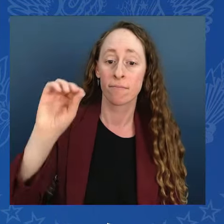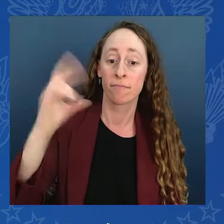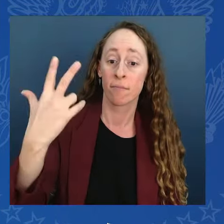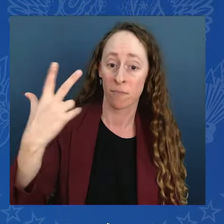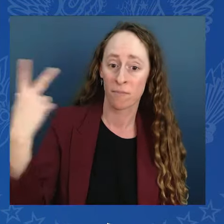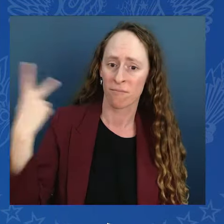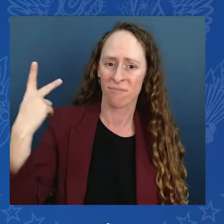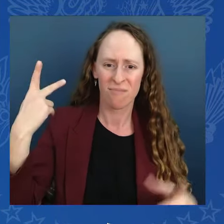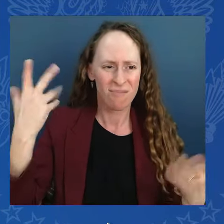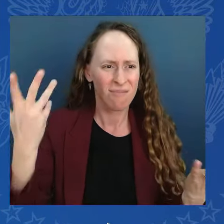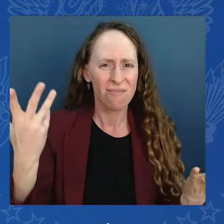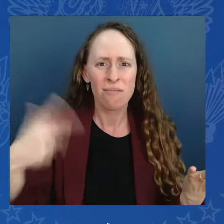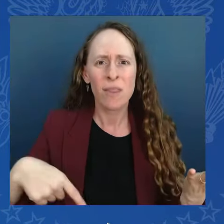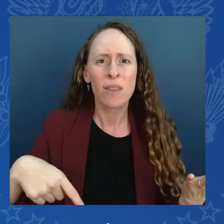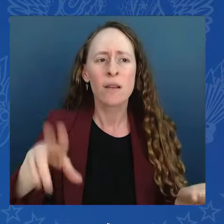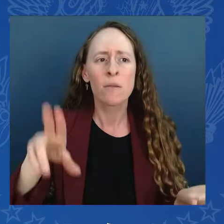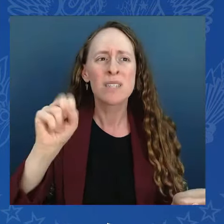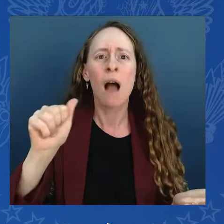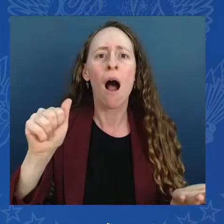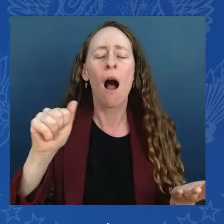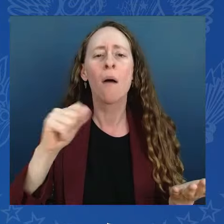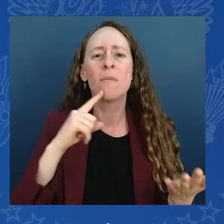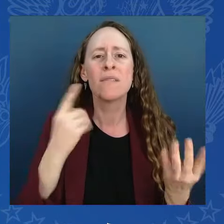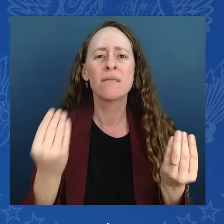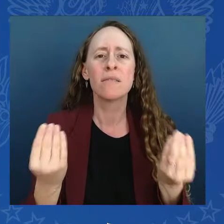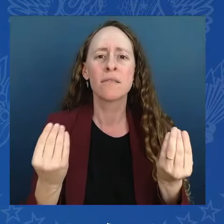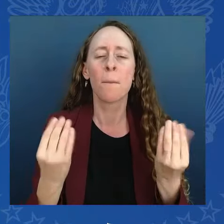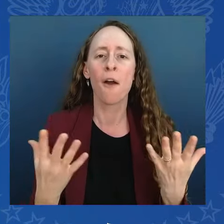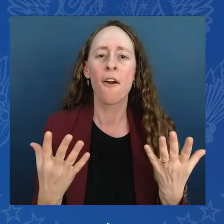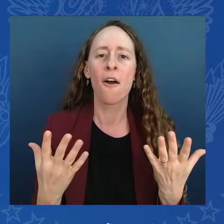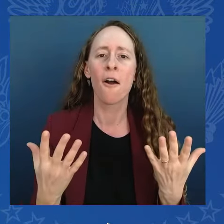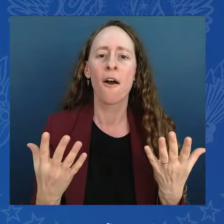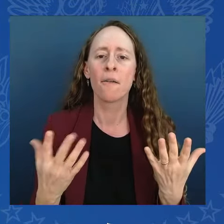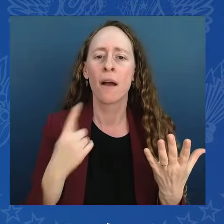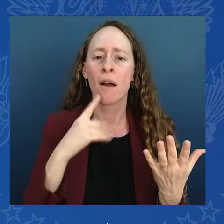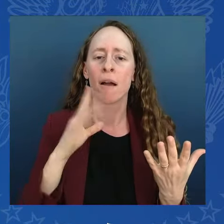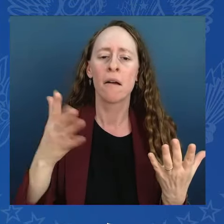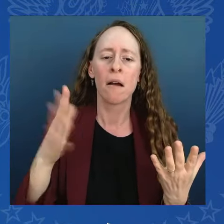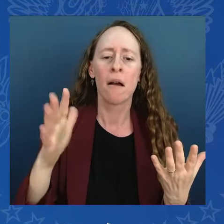There's no safe -- no safe level of lead exposure, period. None.